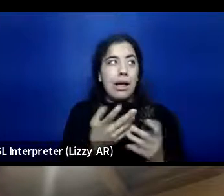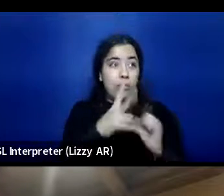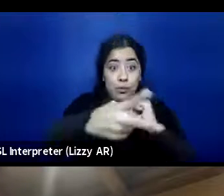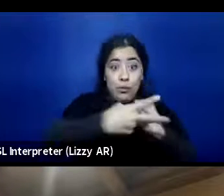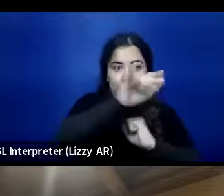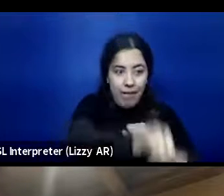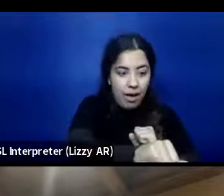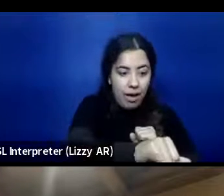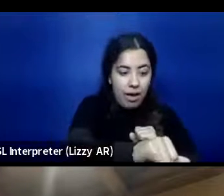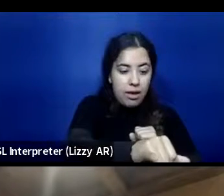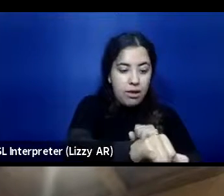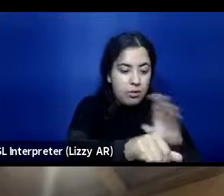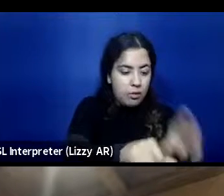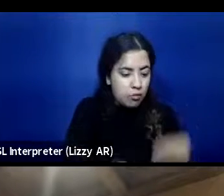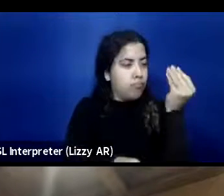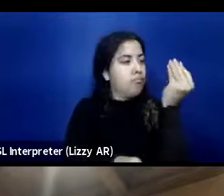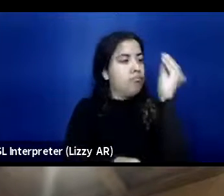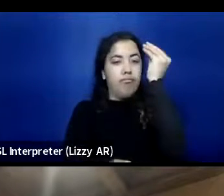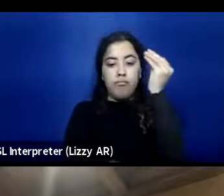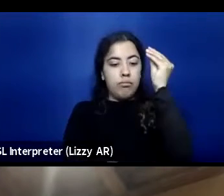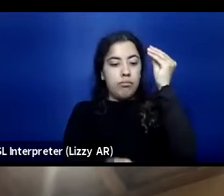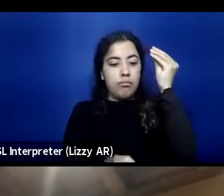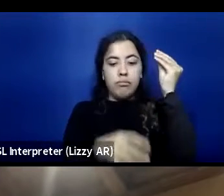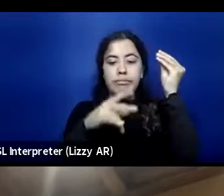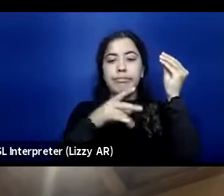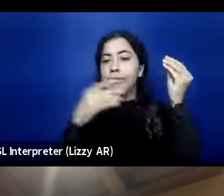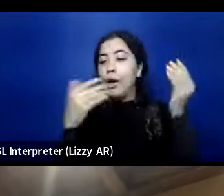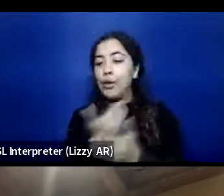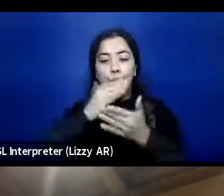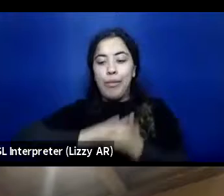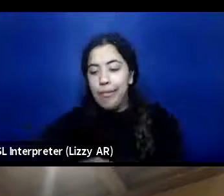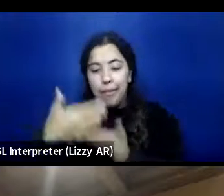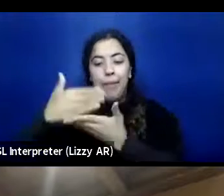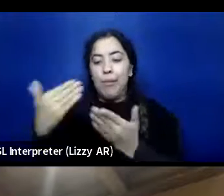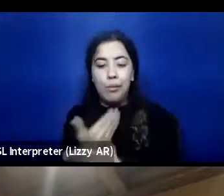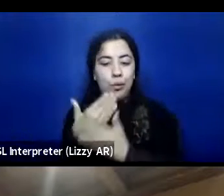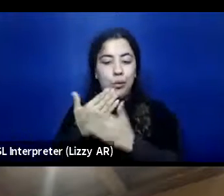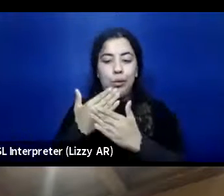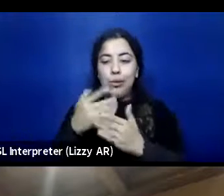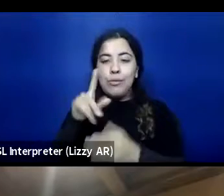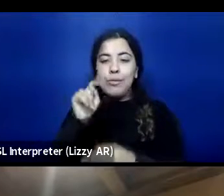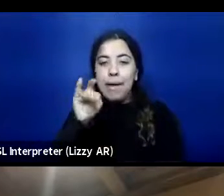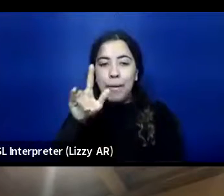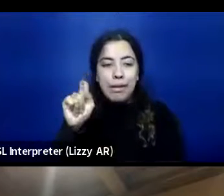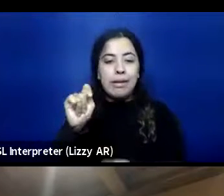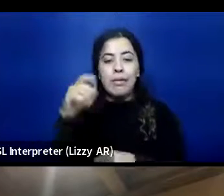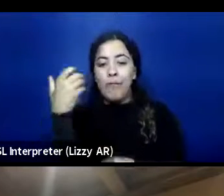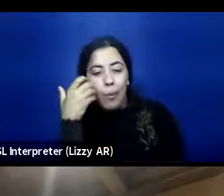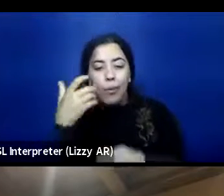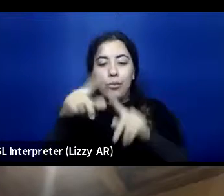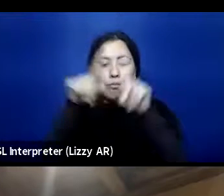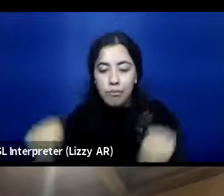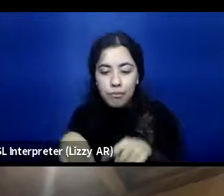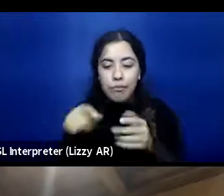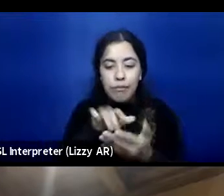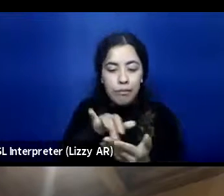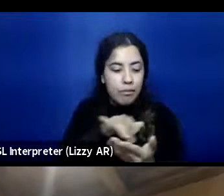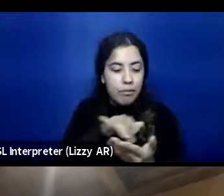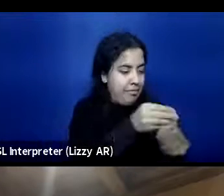so that when you end up in front of another laptop or a desktop or a tablet or anything, you can download that configuration information